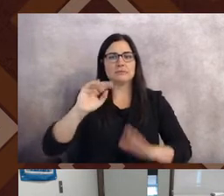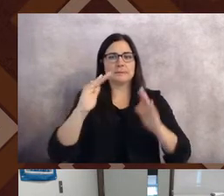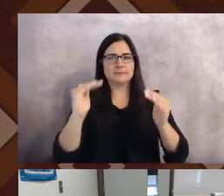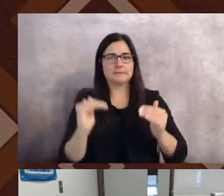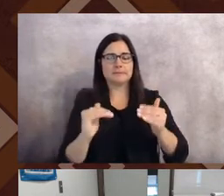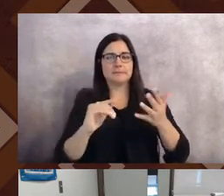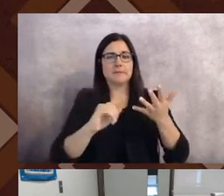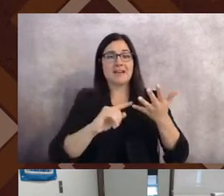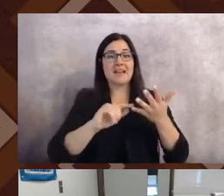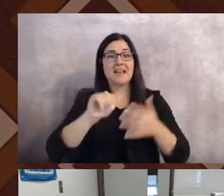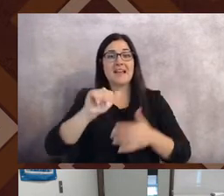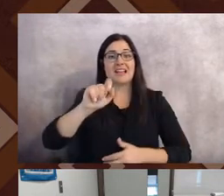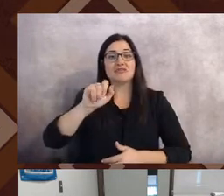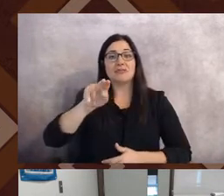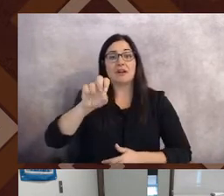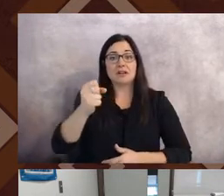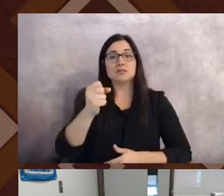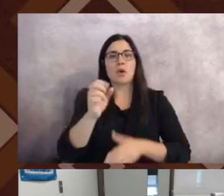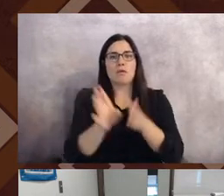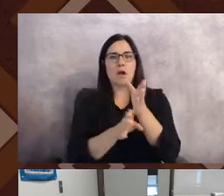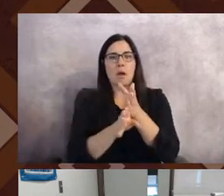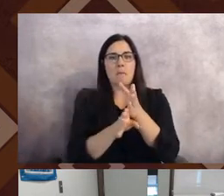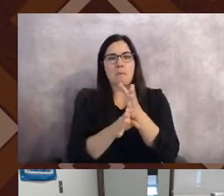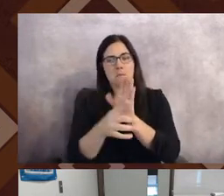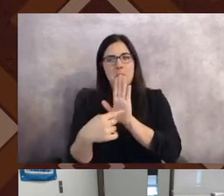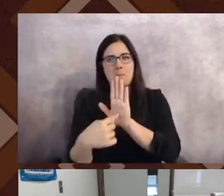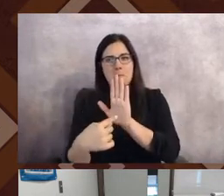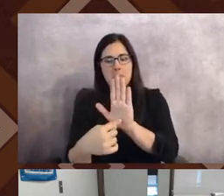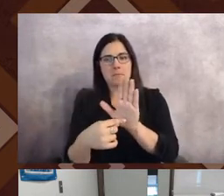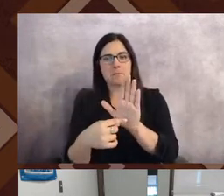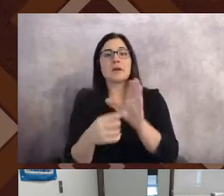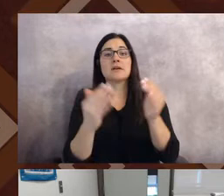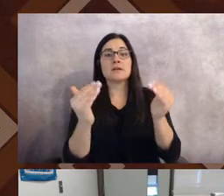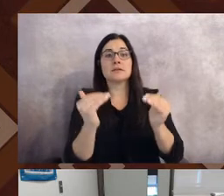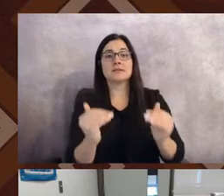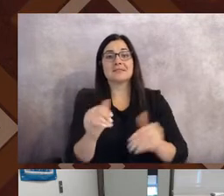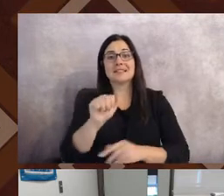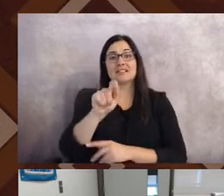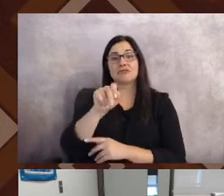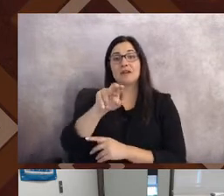Asians are the model minority Asians are the perpetual foreigner